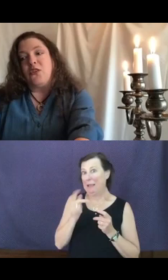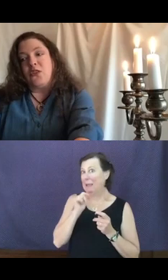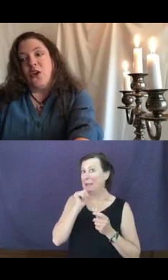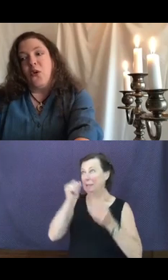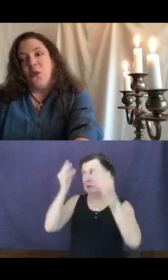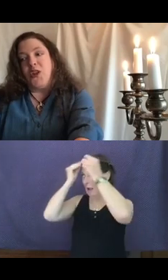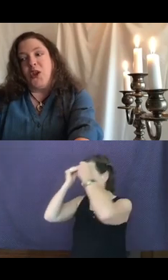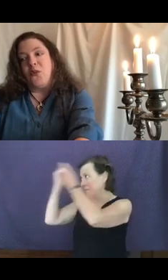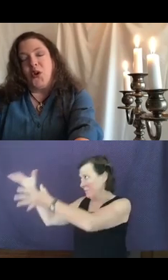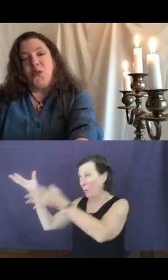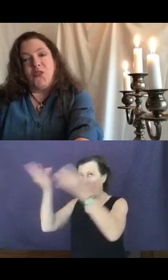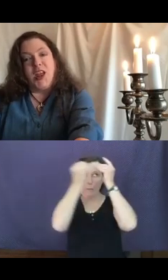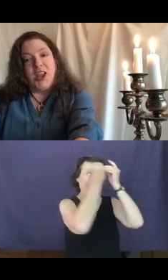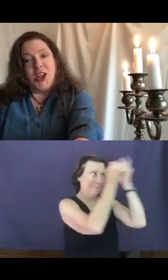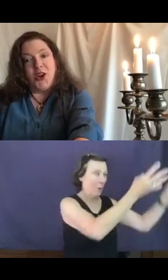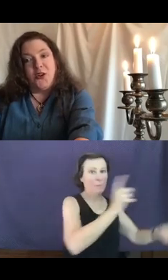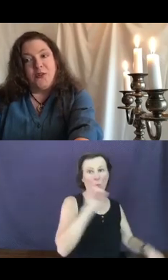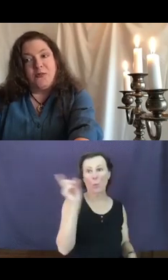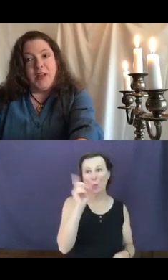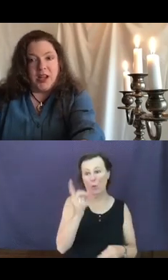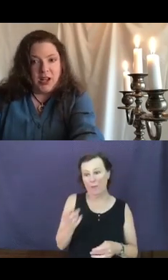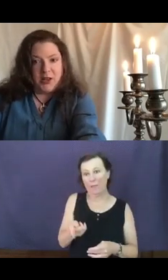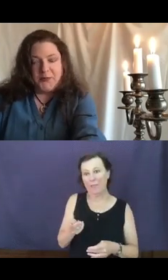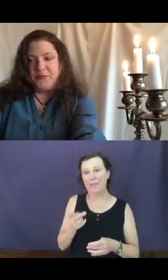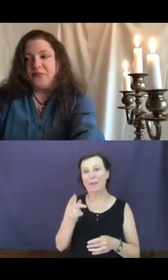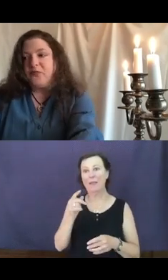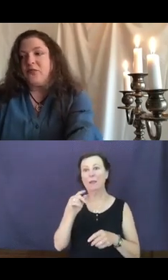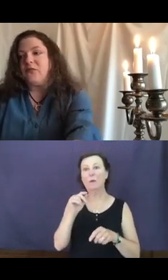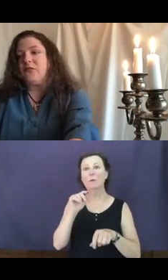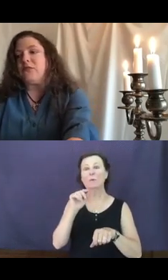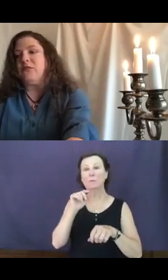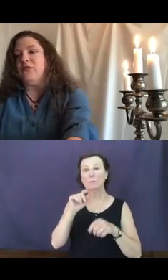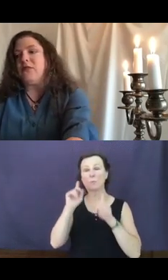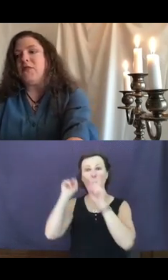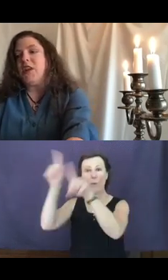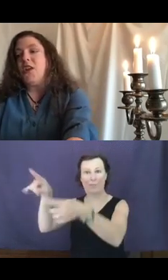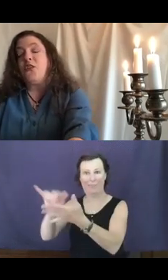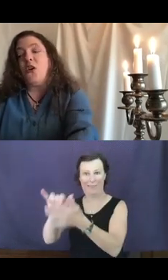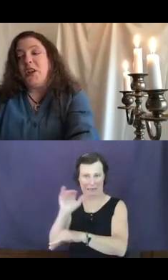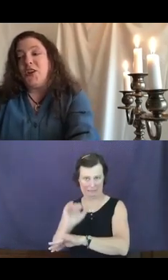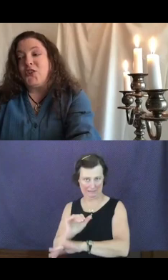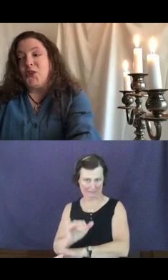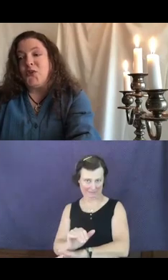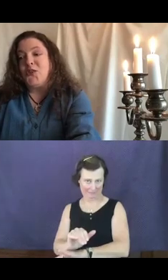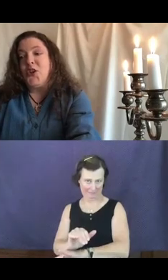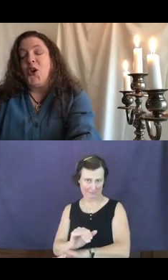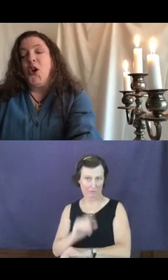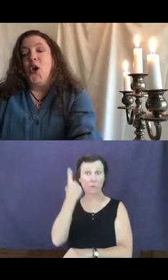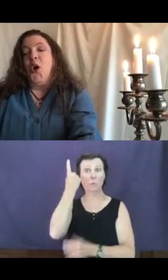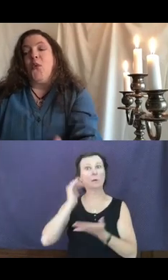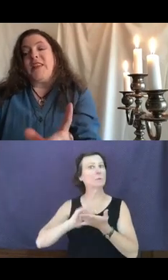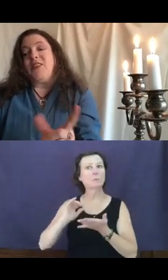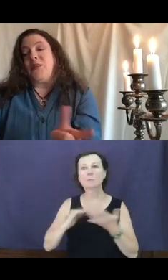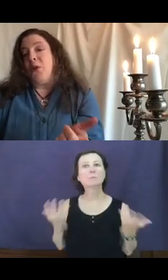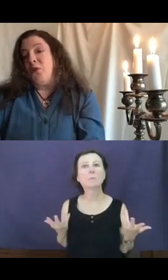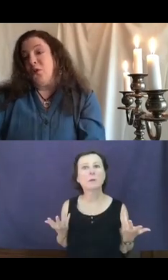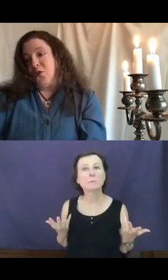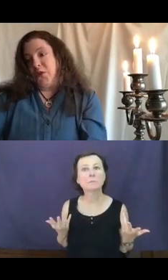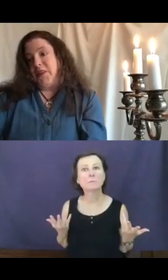know where they were that year, and a day. Their only excuse was that the postal service service